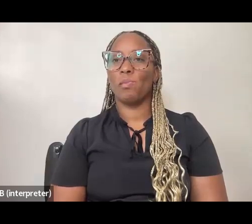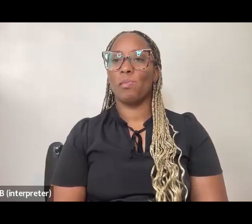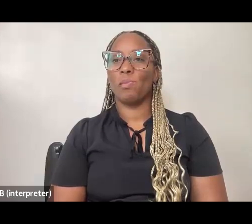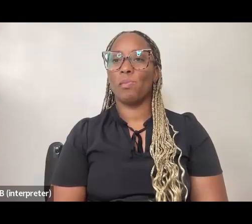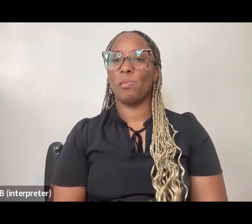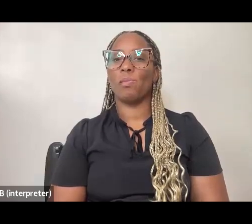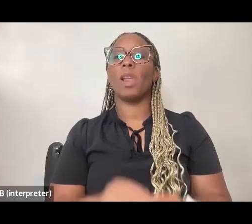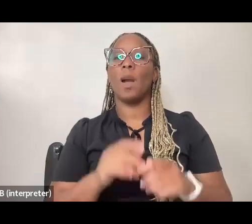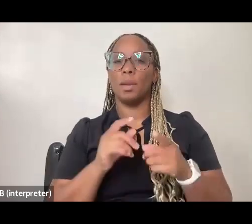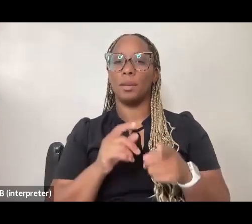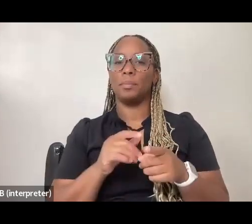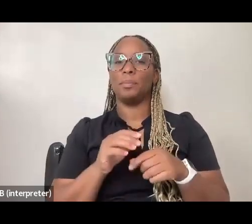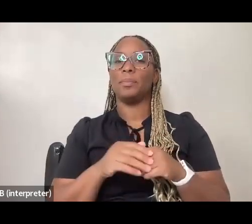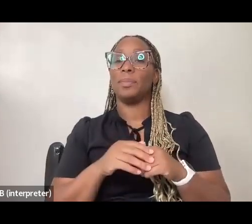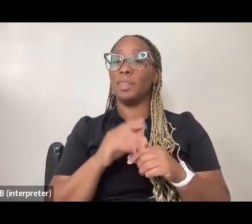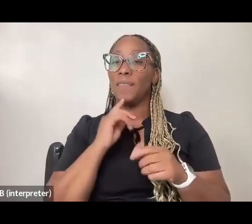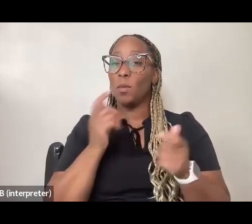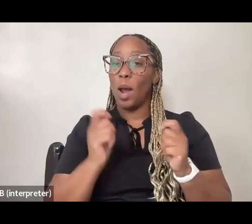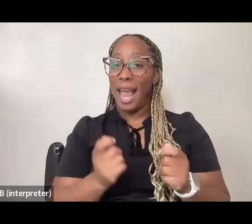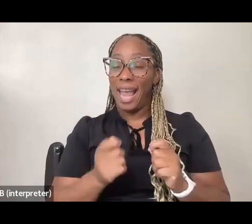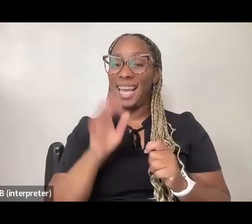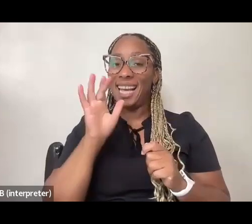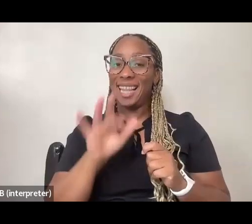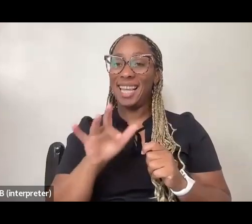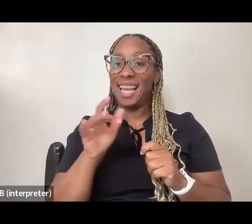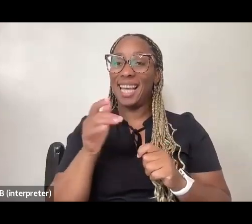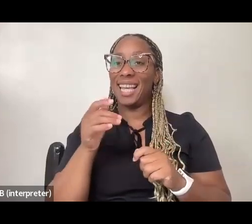Simply click the video thumbnail on the landing page to